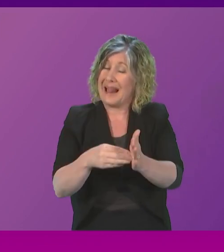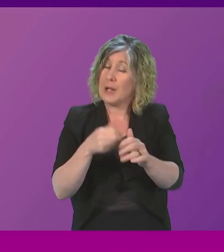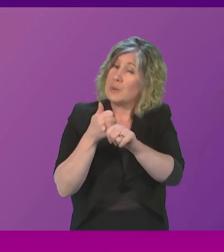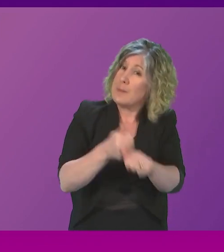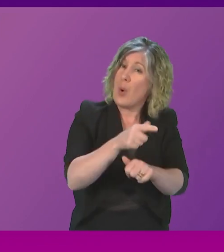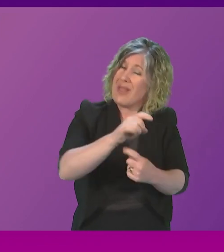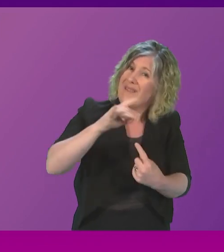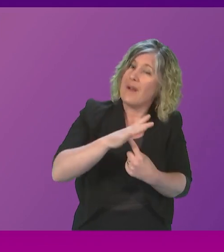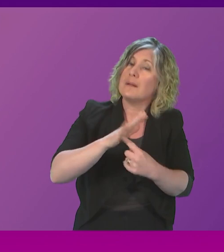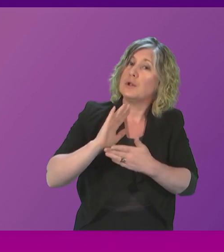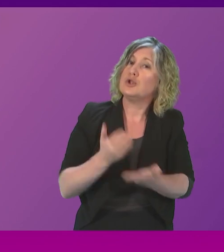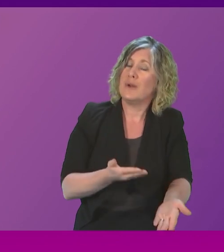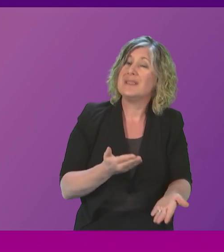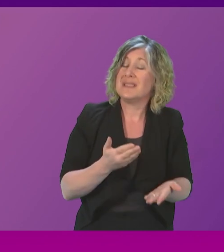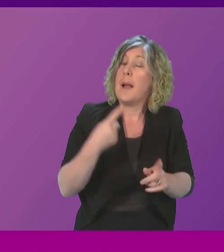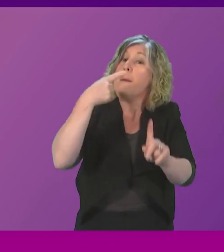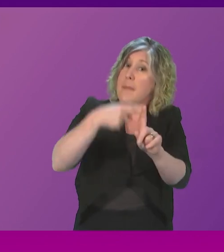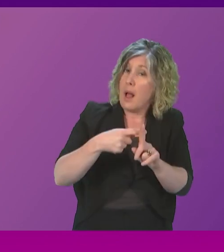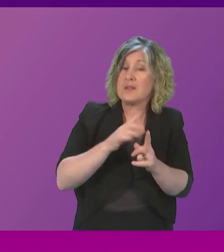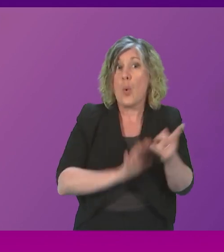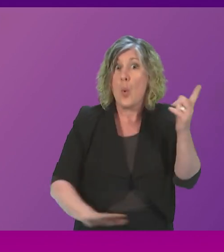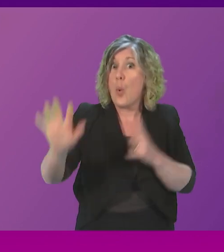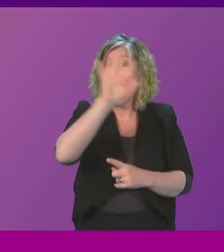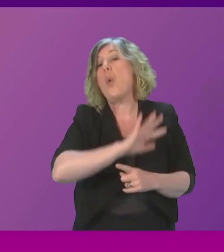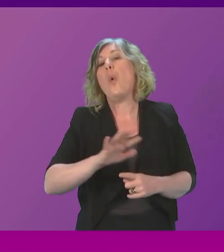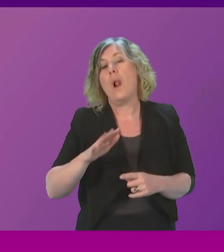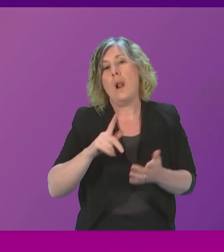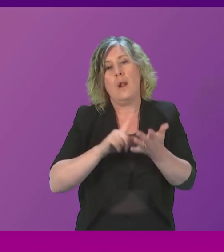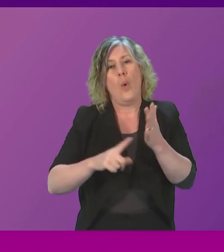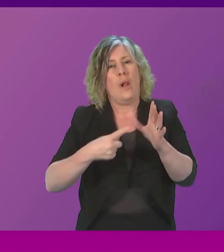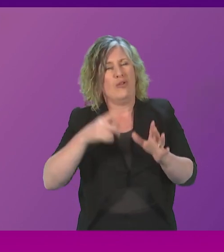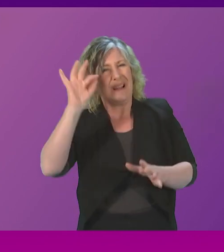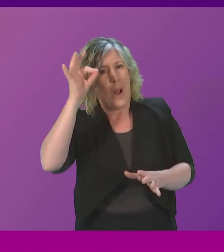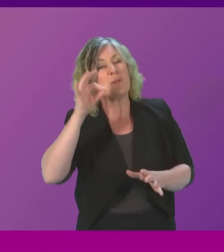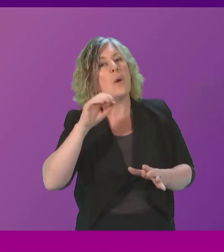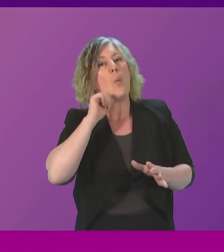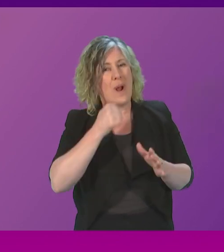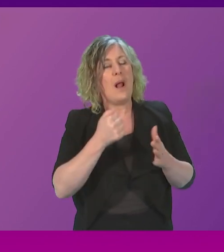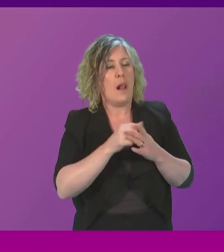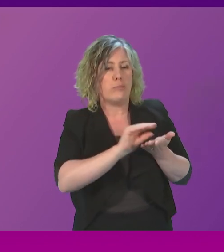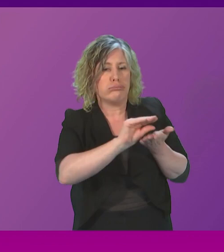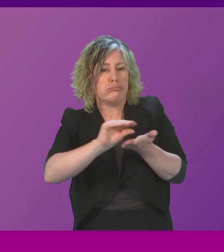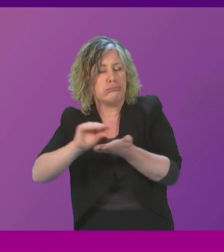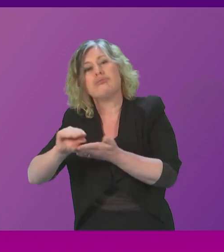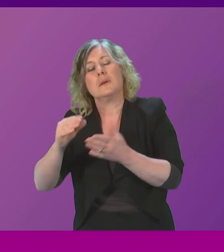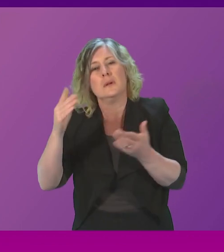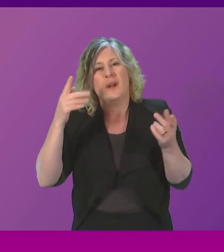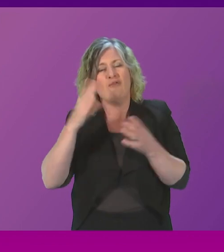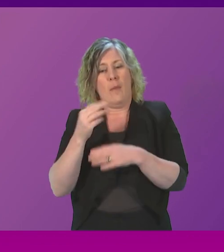In addition, all local councils will receive their fair share of the current undistributed sum of £329 million.